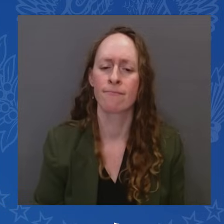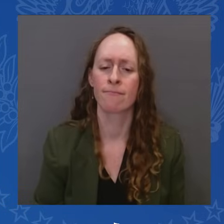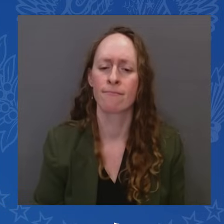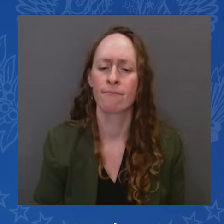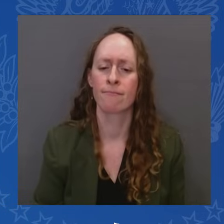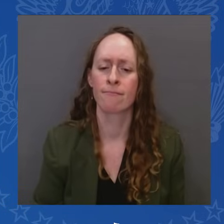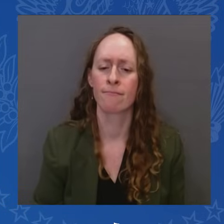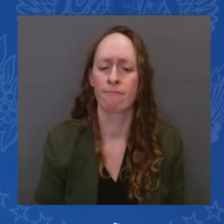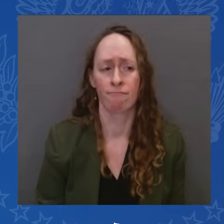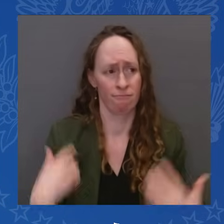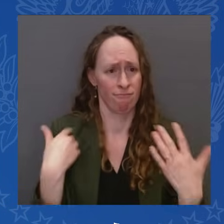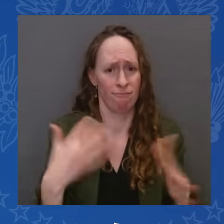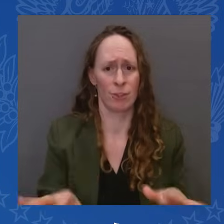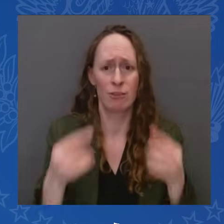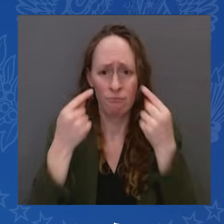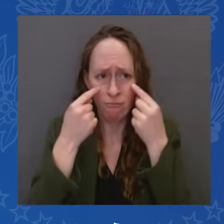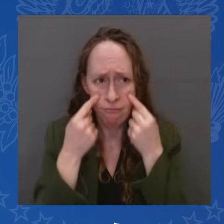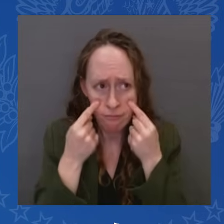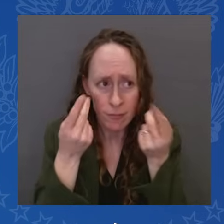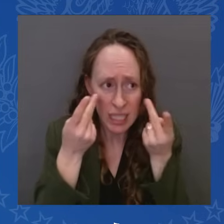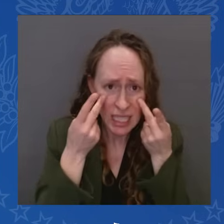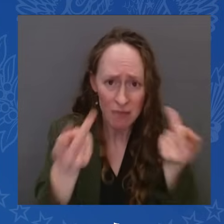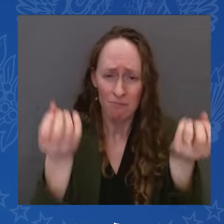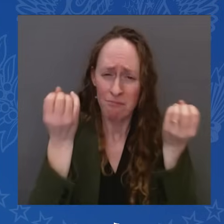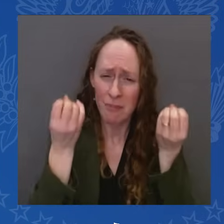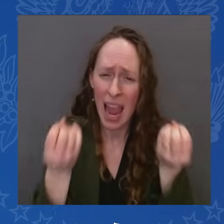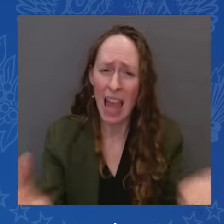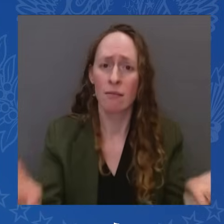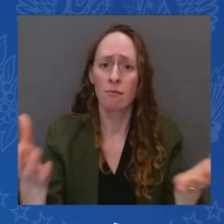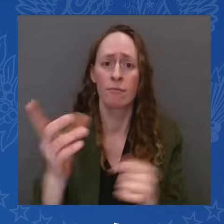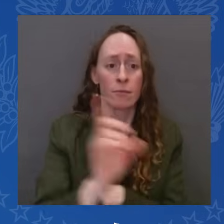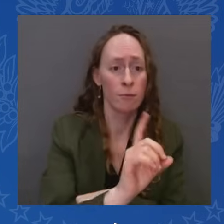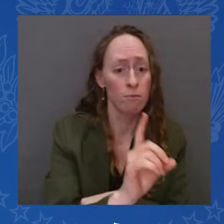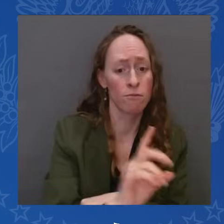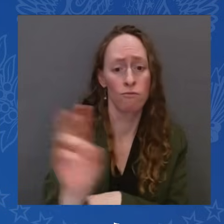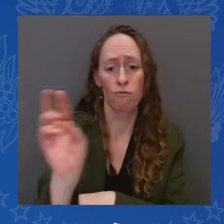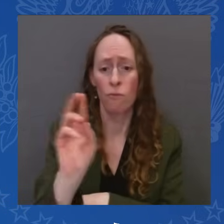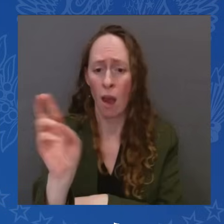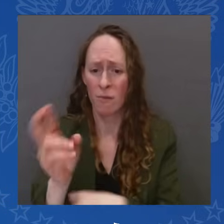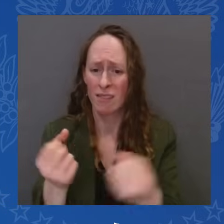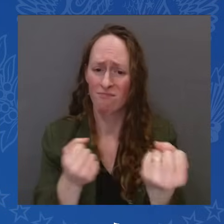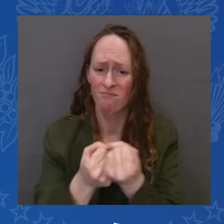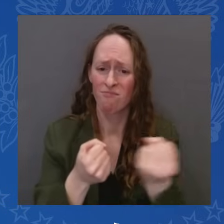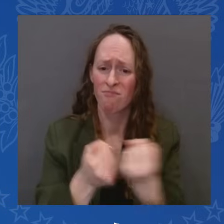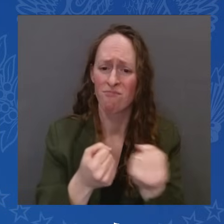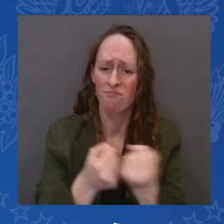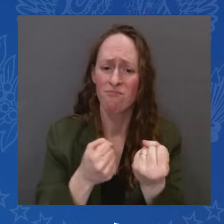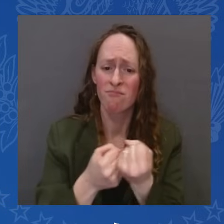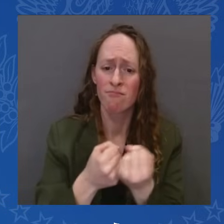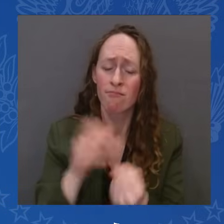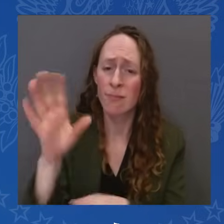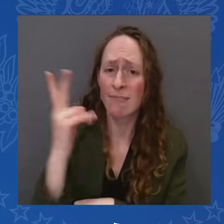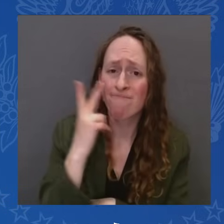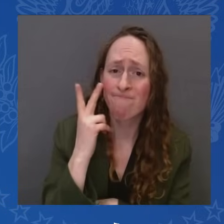And we will see. But before this, we have always been trusting in support of our strategic partner, the United States,